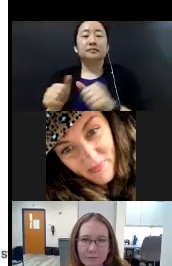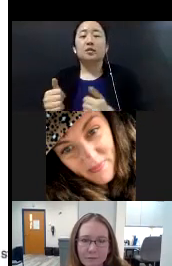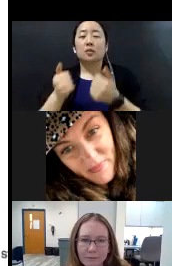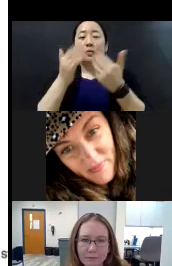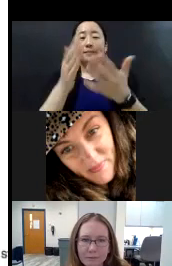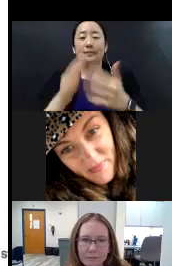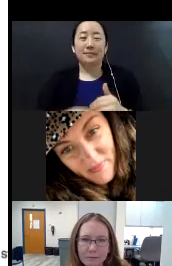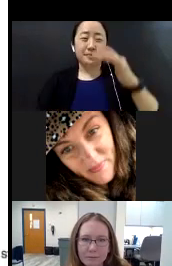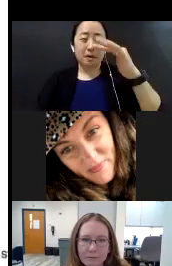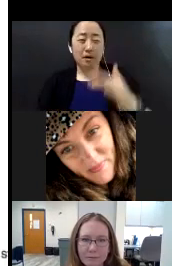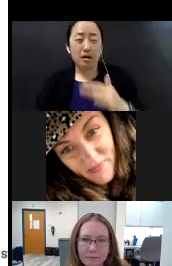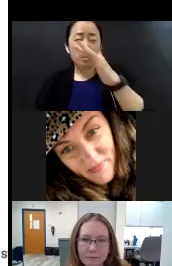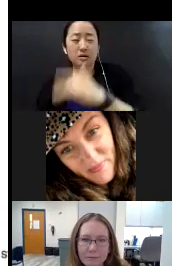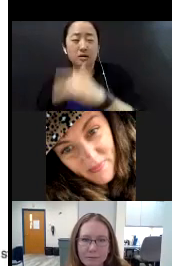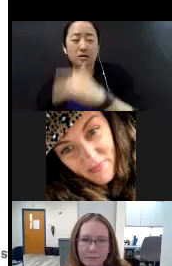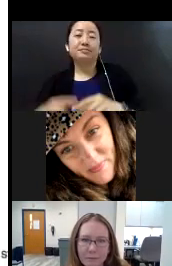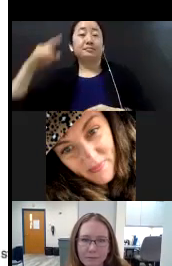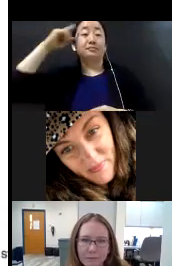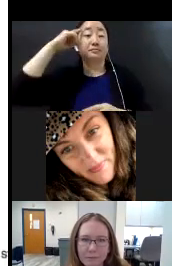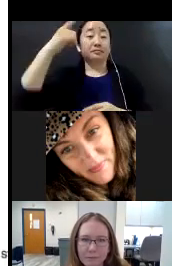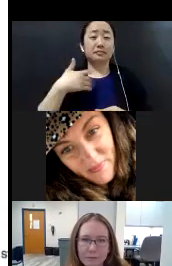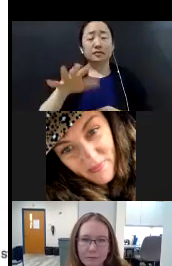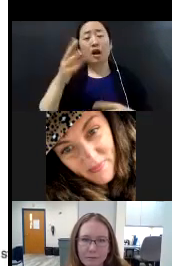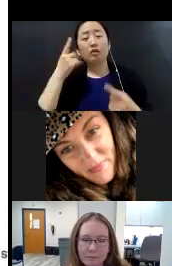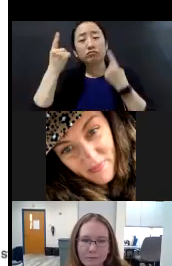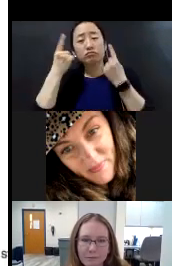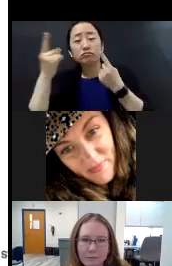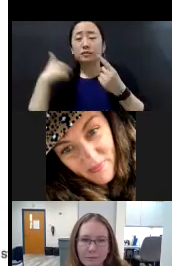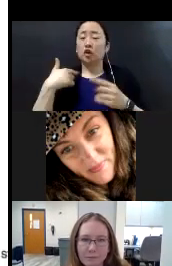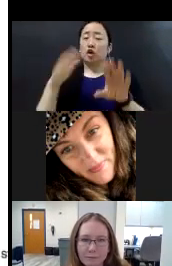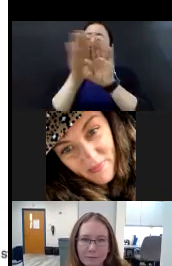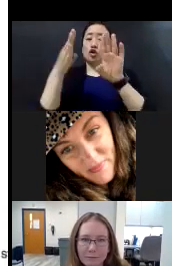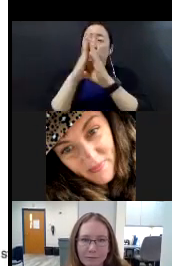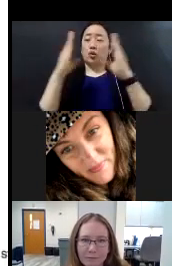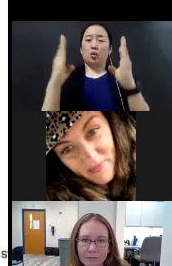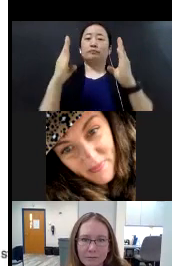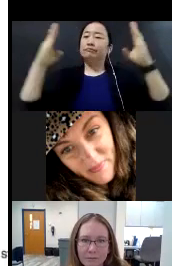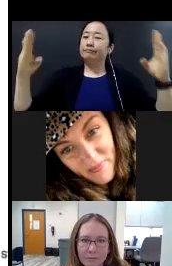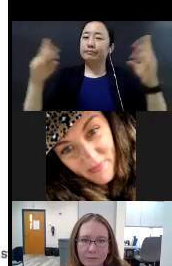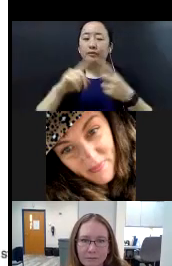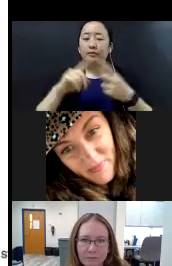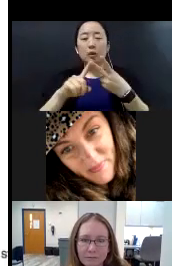LIKE MAYBE THINK ABOUT INCREASING THE DOOR WIDTH, APPLICATION OF A RAMP, THINGS TO CONSIDER.